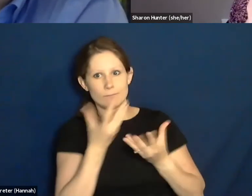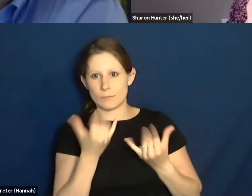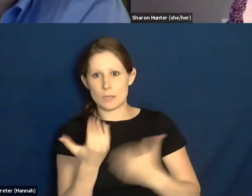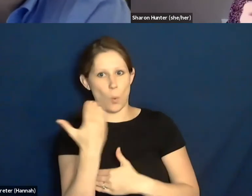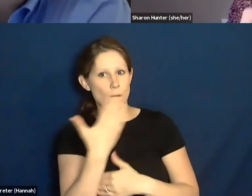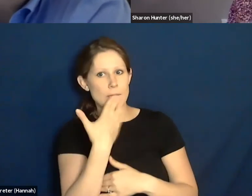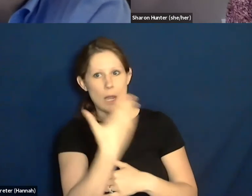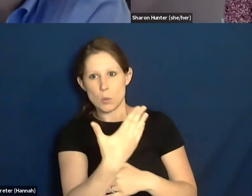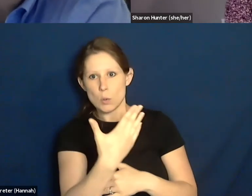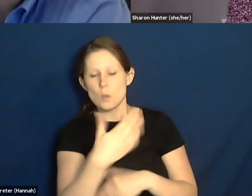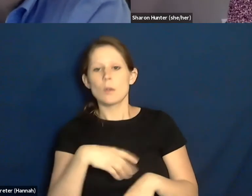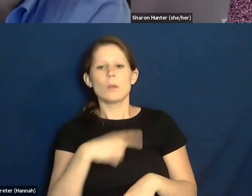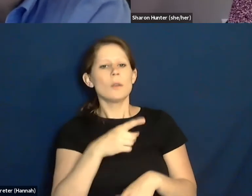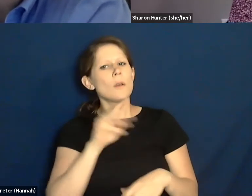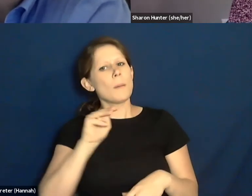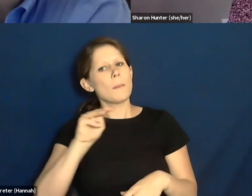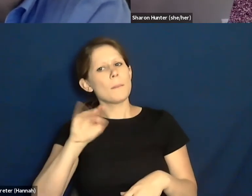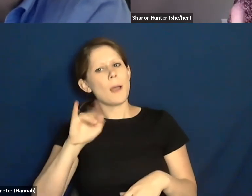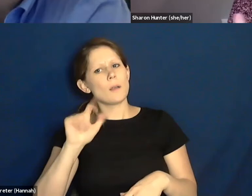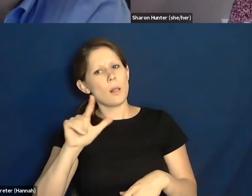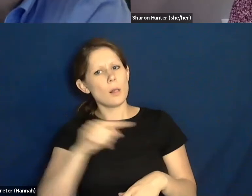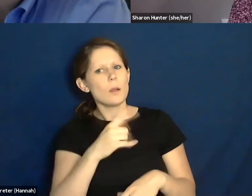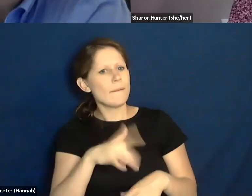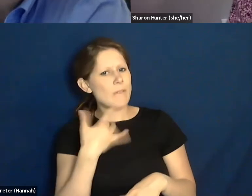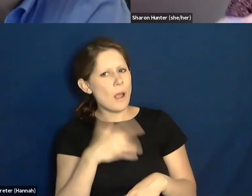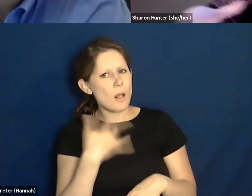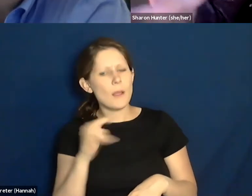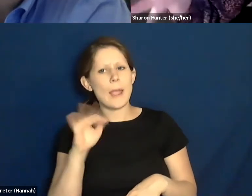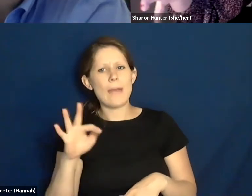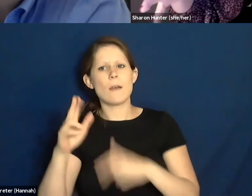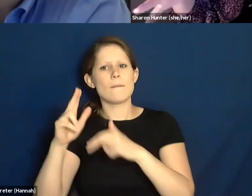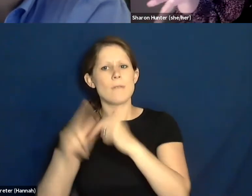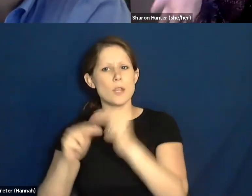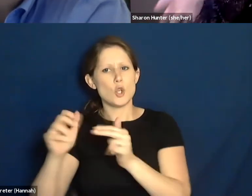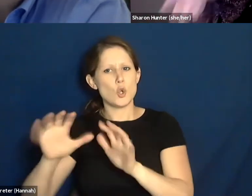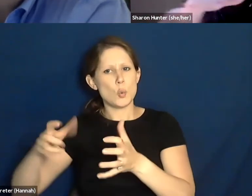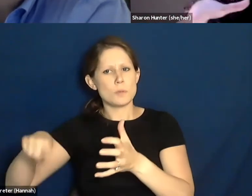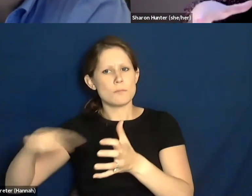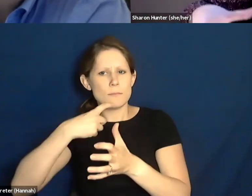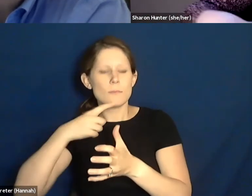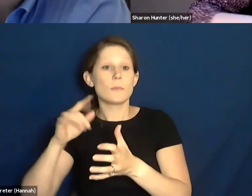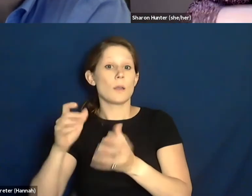What do you feel about, if a venue said, because if you have a bigger venue,